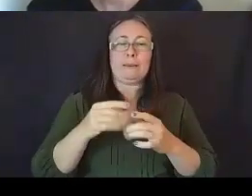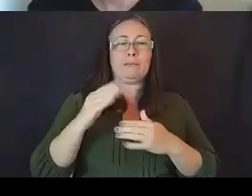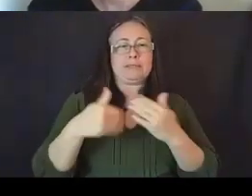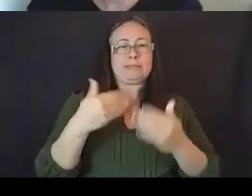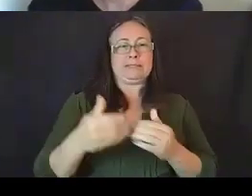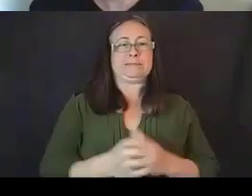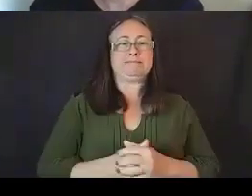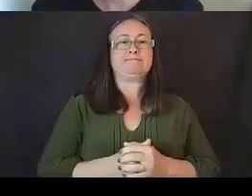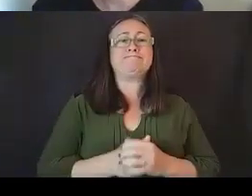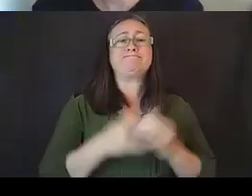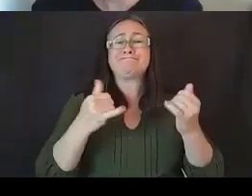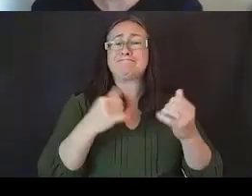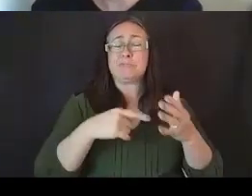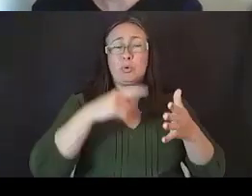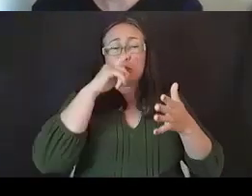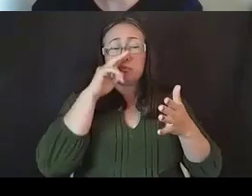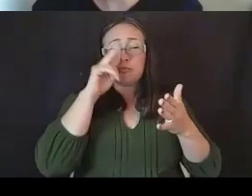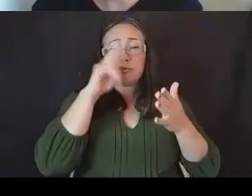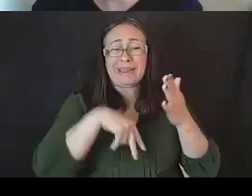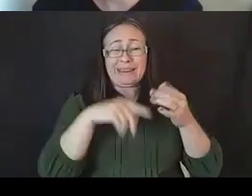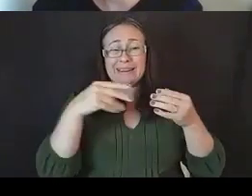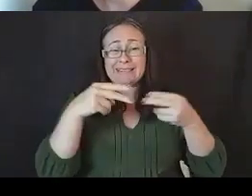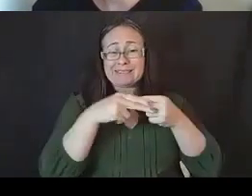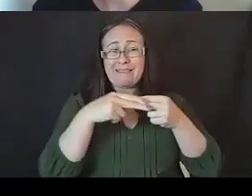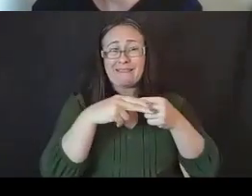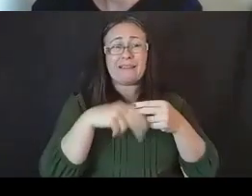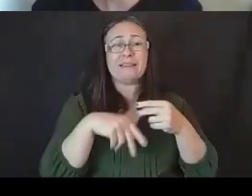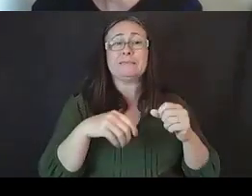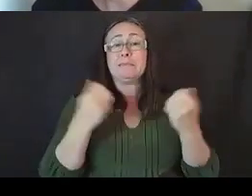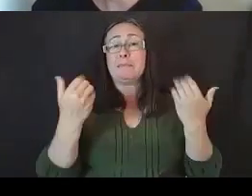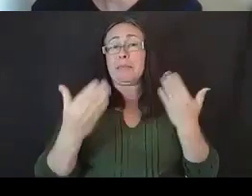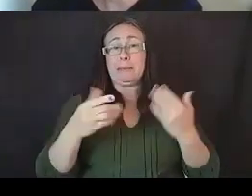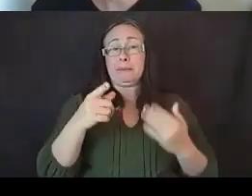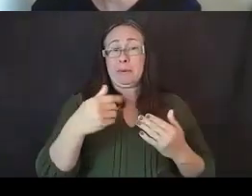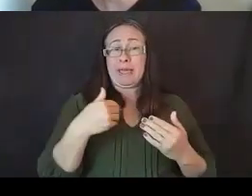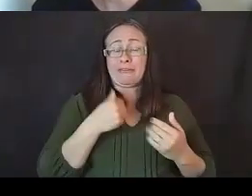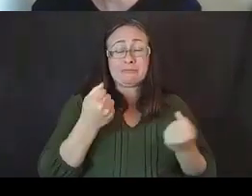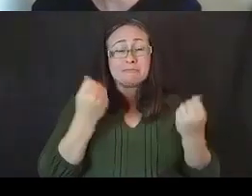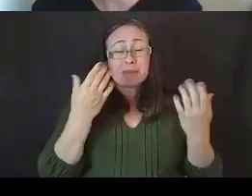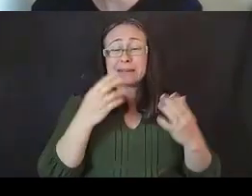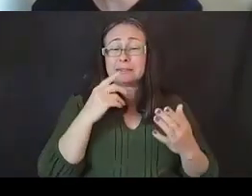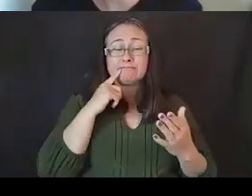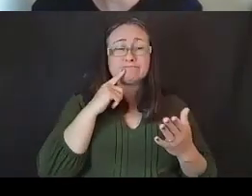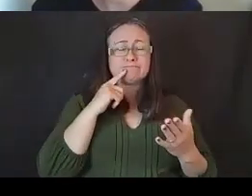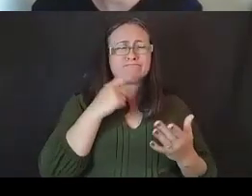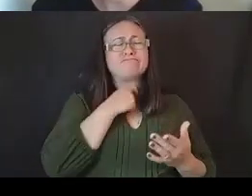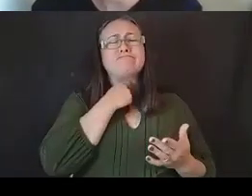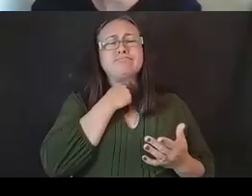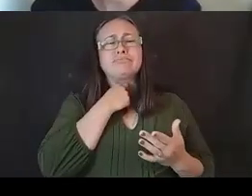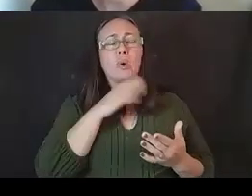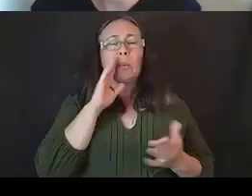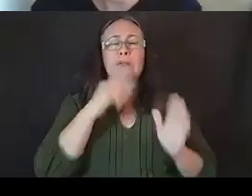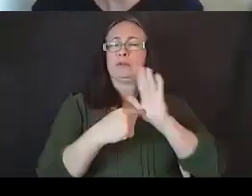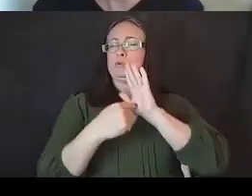There are many questions you may have throughout the grants process and I'll show you some tools that can help answer some of these questions.